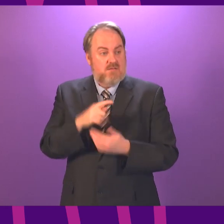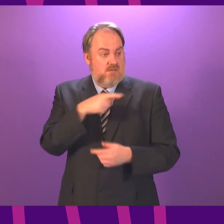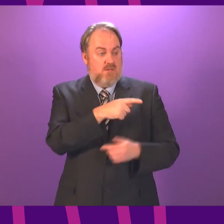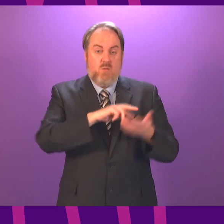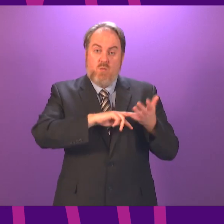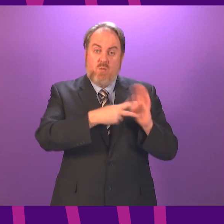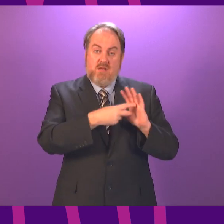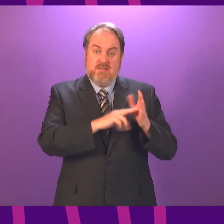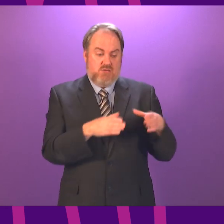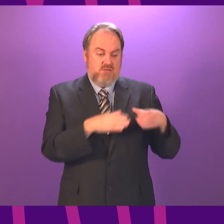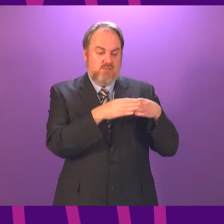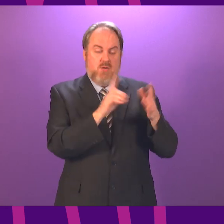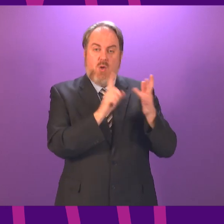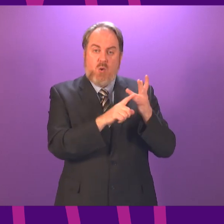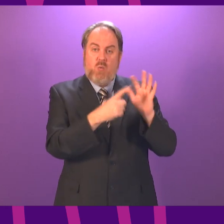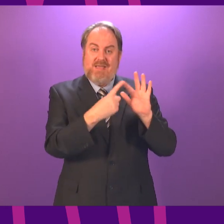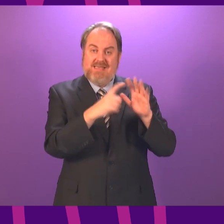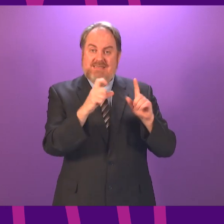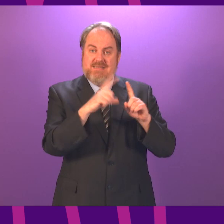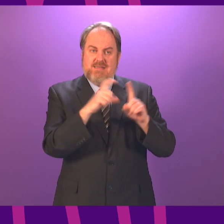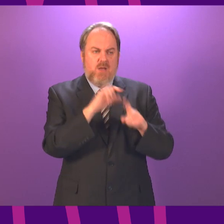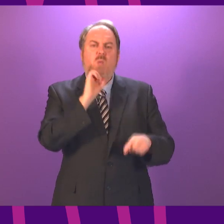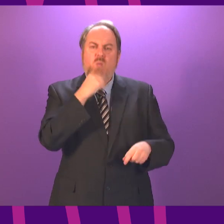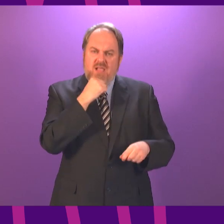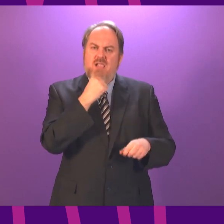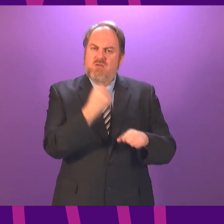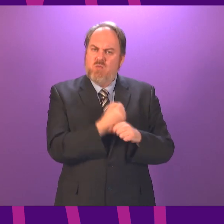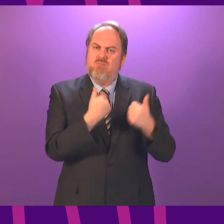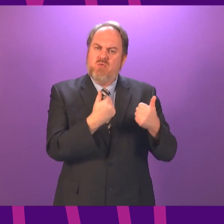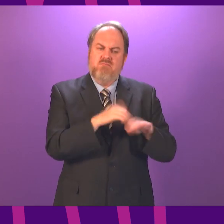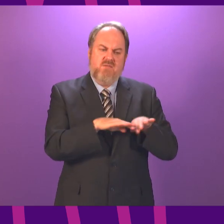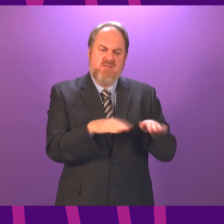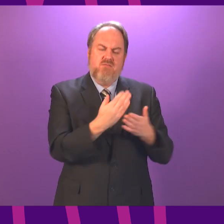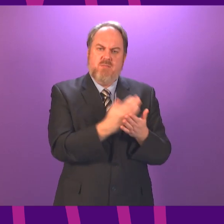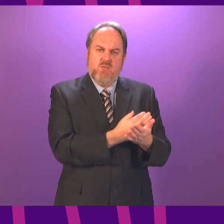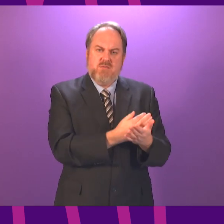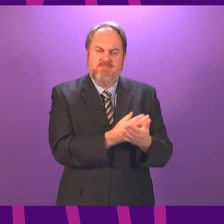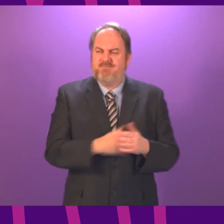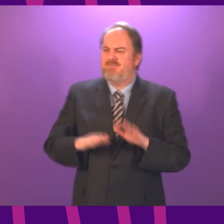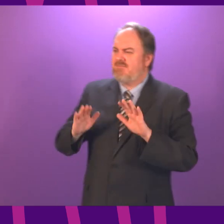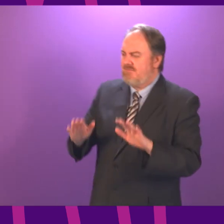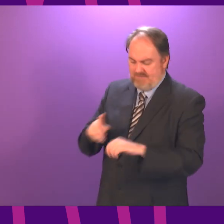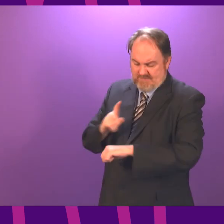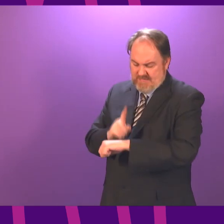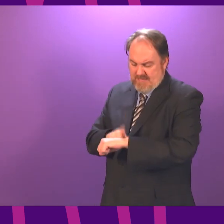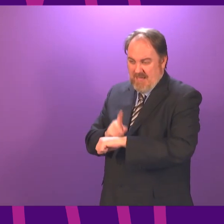trust it to do this and to do it extremely well. The Presiding Officer: I am conscious that we have taken more than